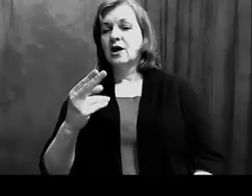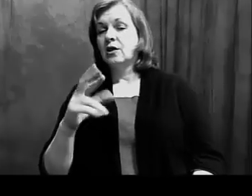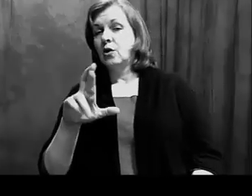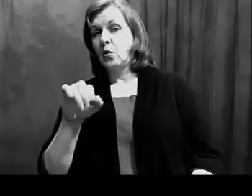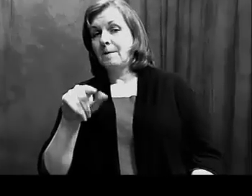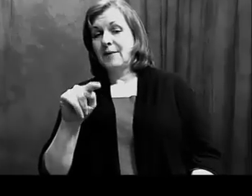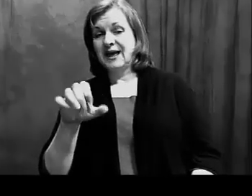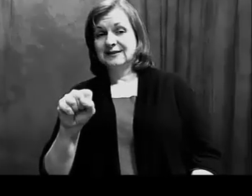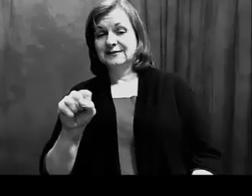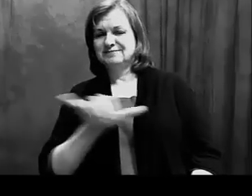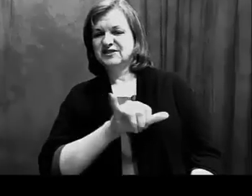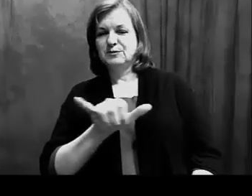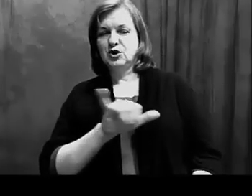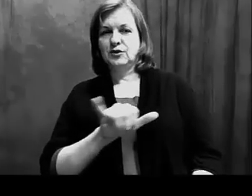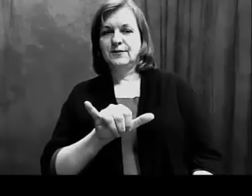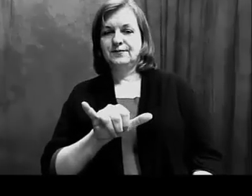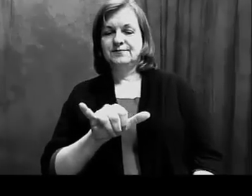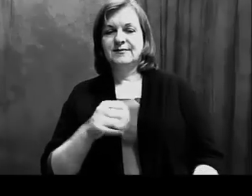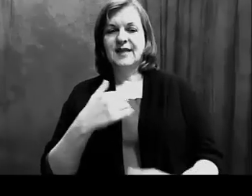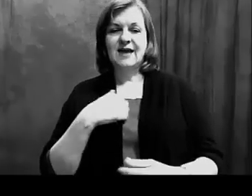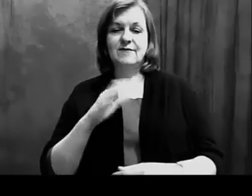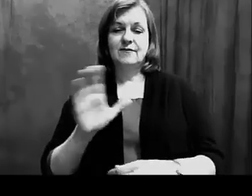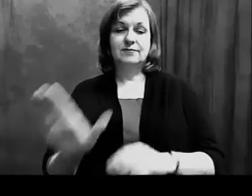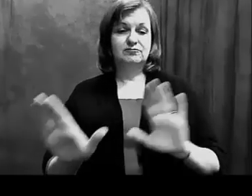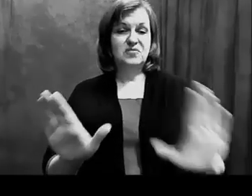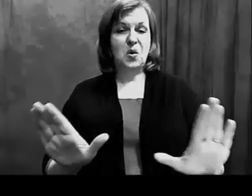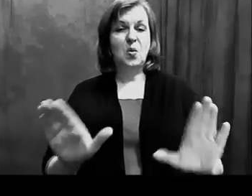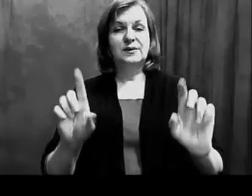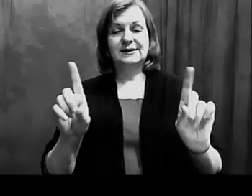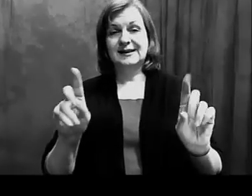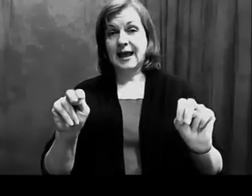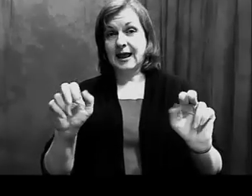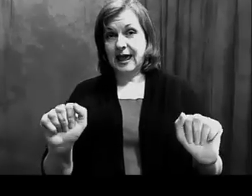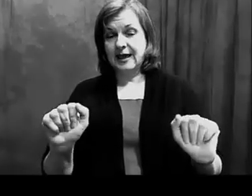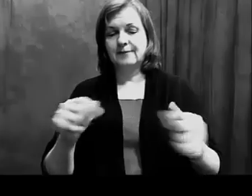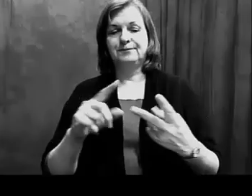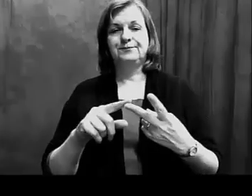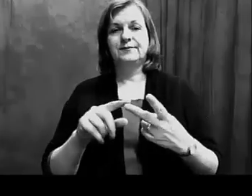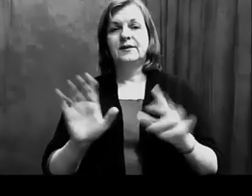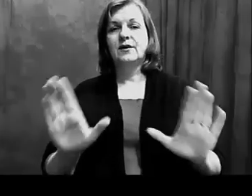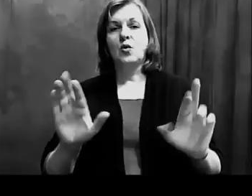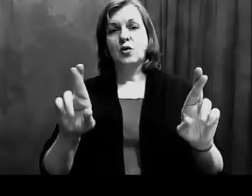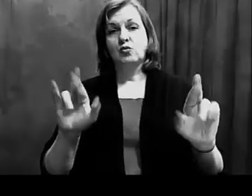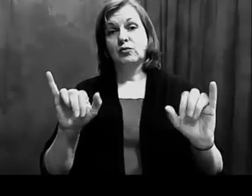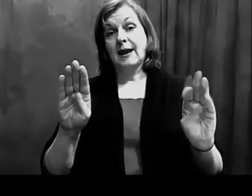so you see the similarities between mitochondria and chloroplasts